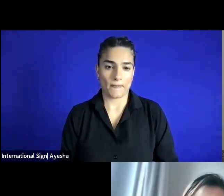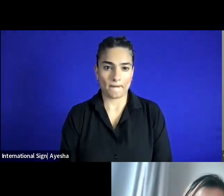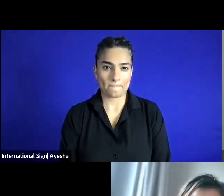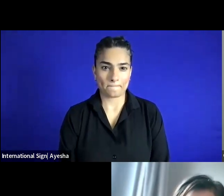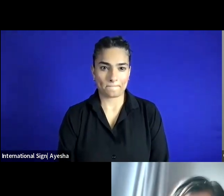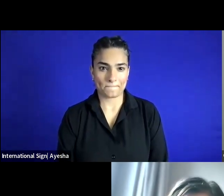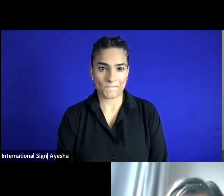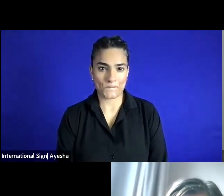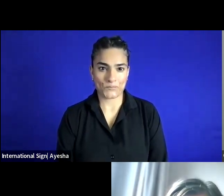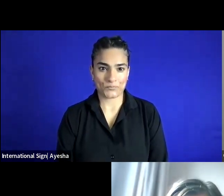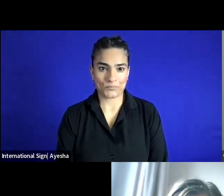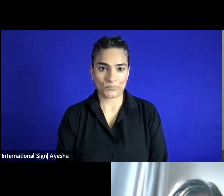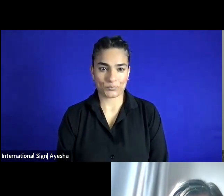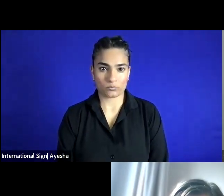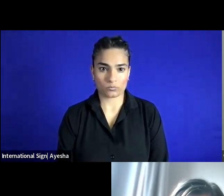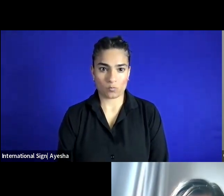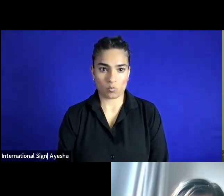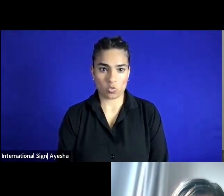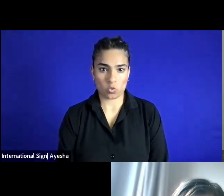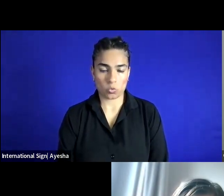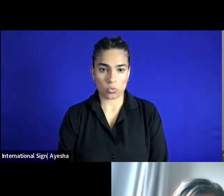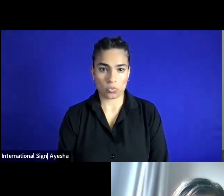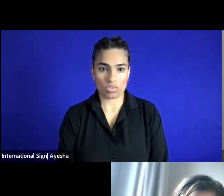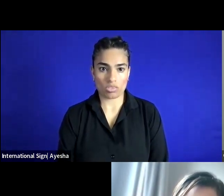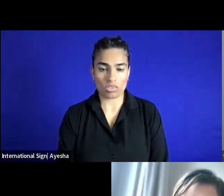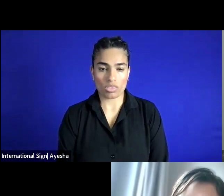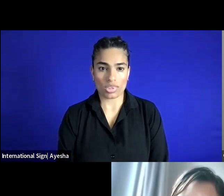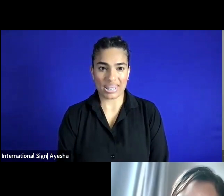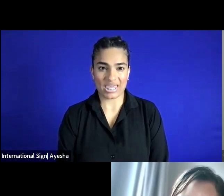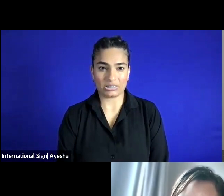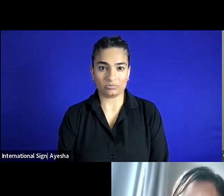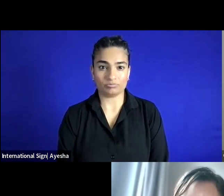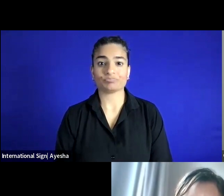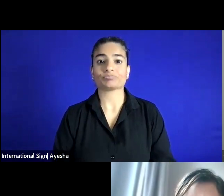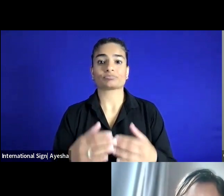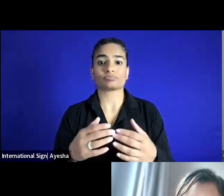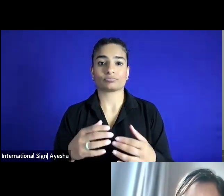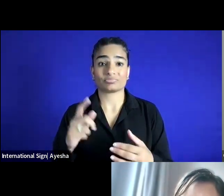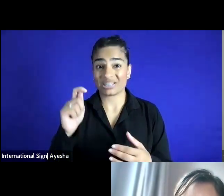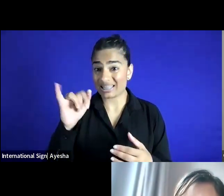Come on, Zina, over to you. Thanks so much, Gabriella. Thanks so much. Tina. Hey, everyone.